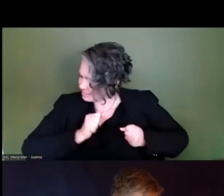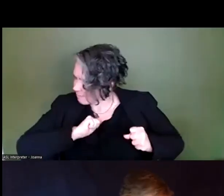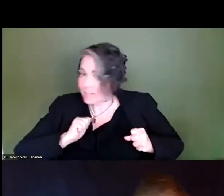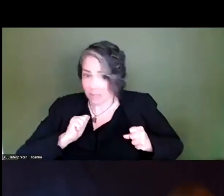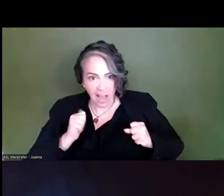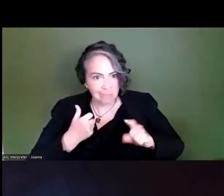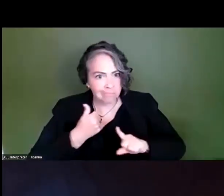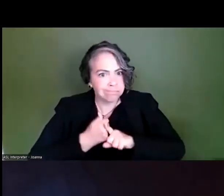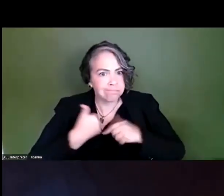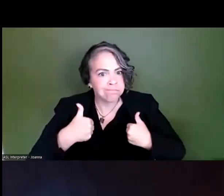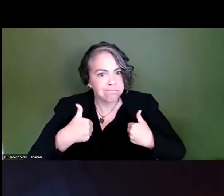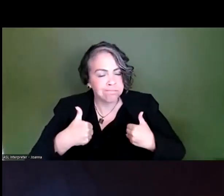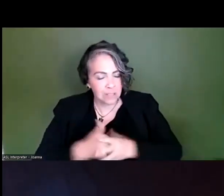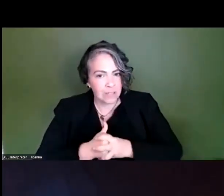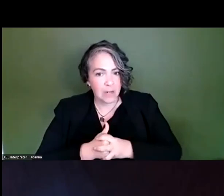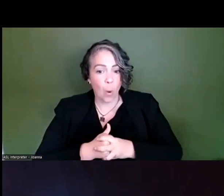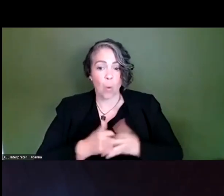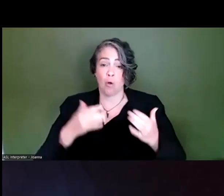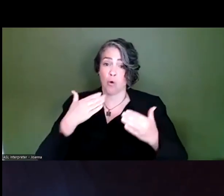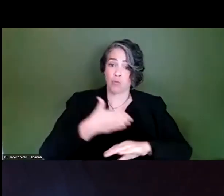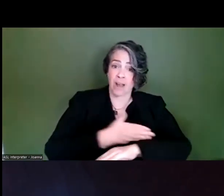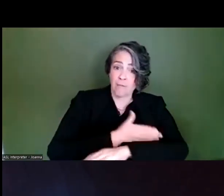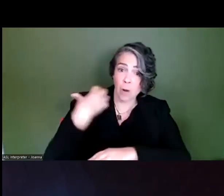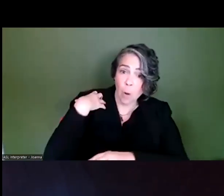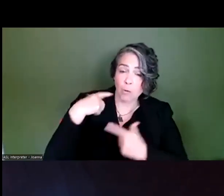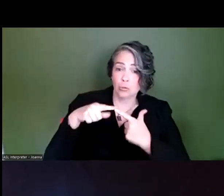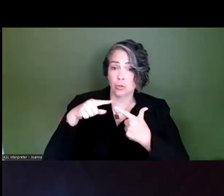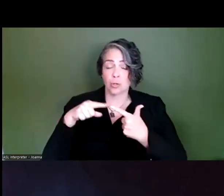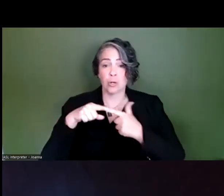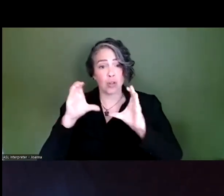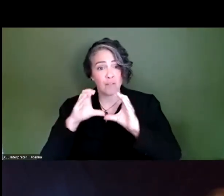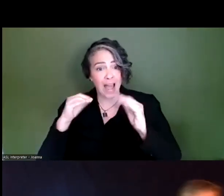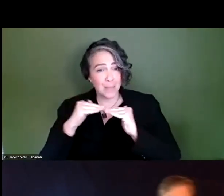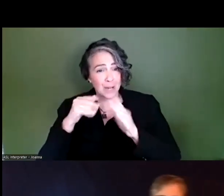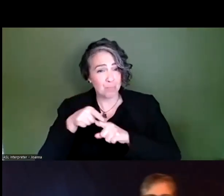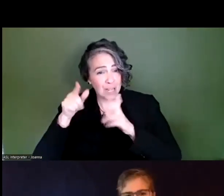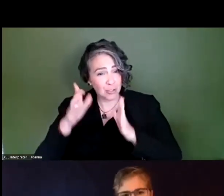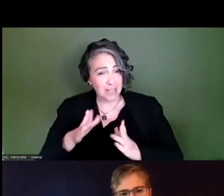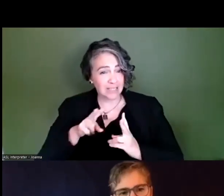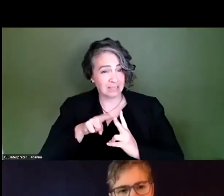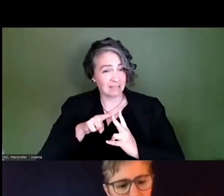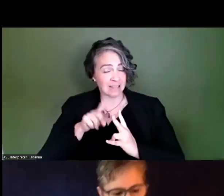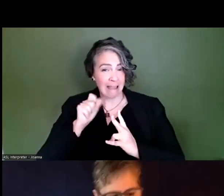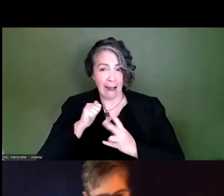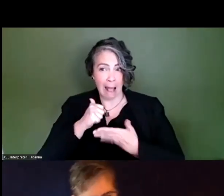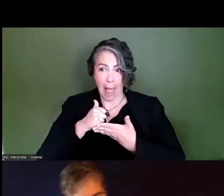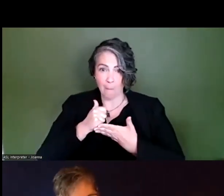or peer specialists, Certified Peer Specialists, that can create that connection to safety and also